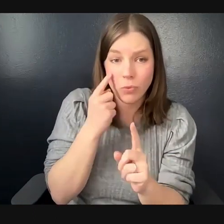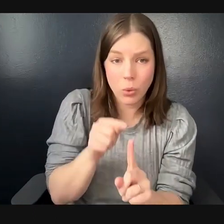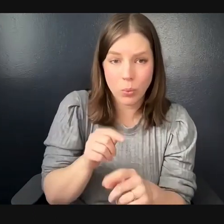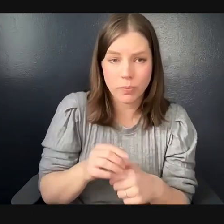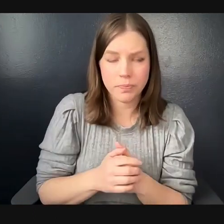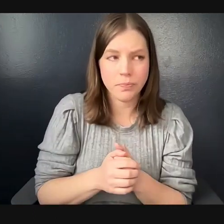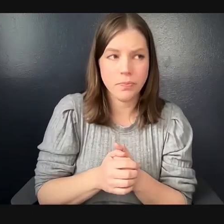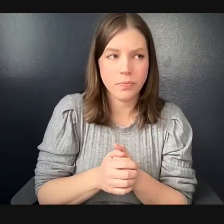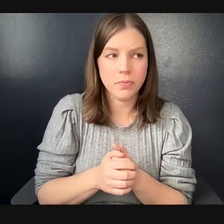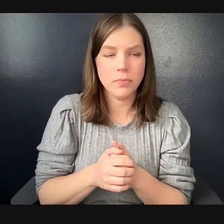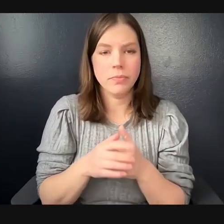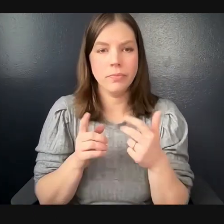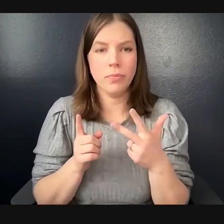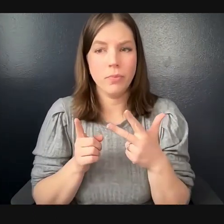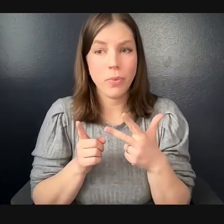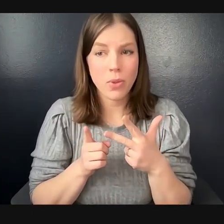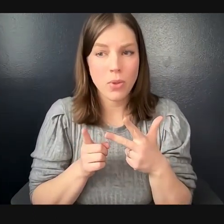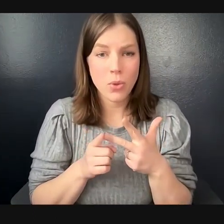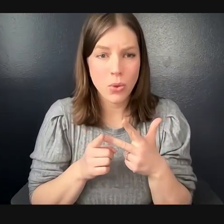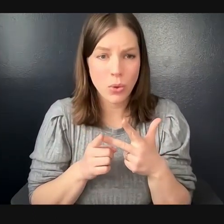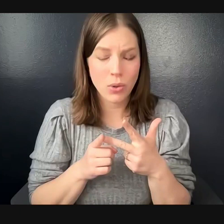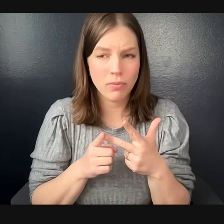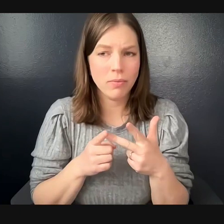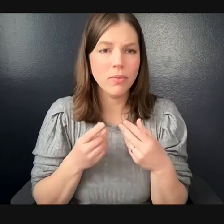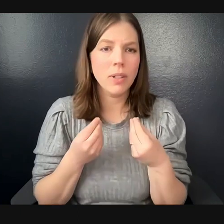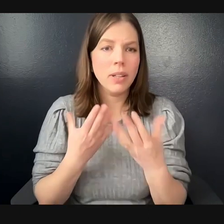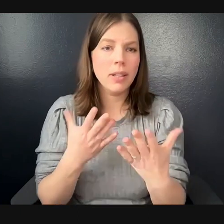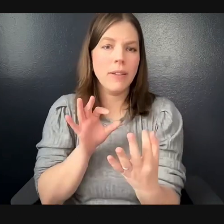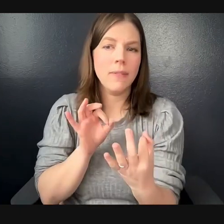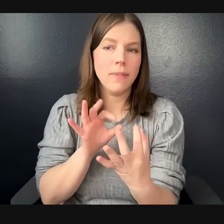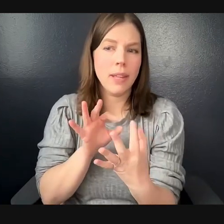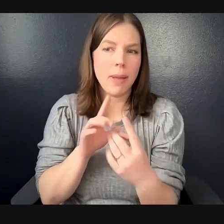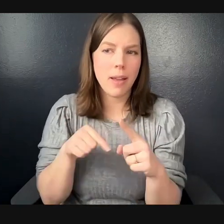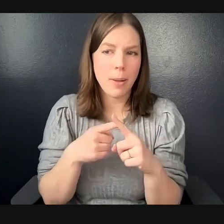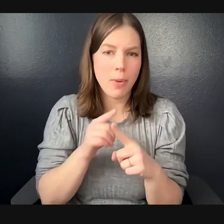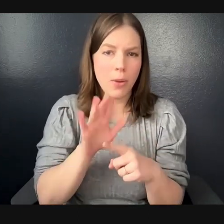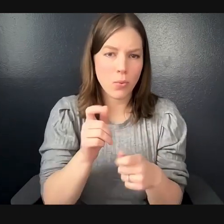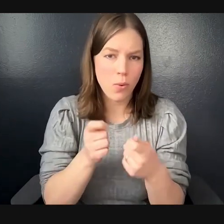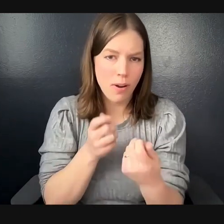and share information about what works best for you. Finally here, it says give feedback